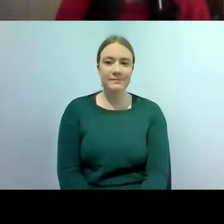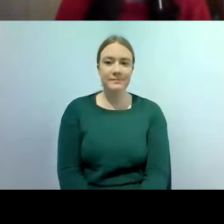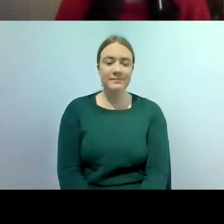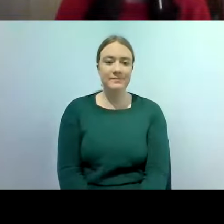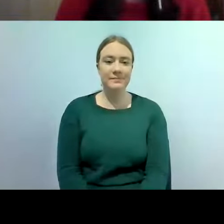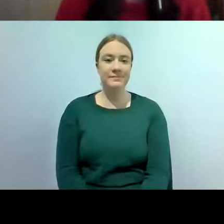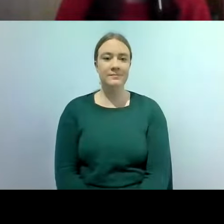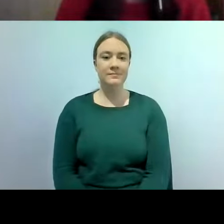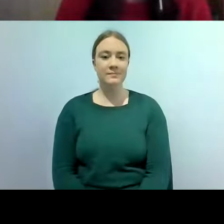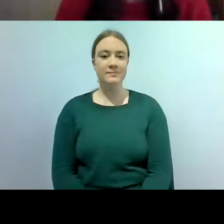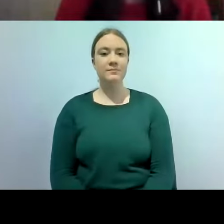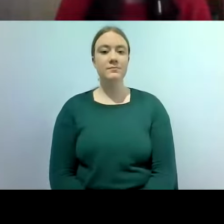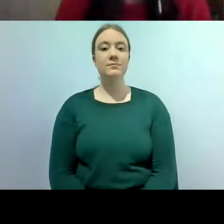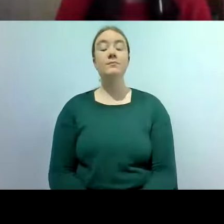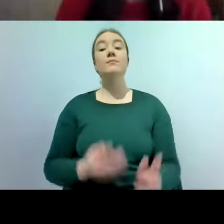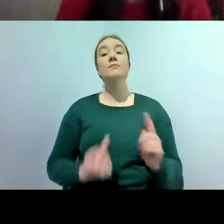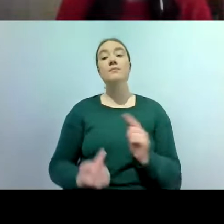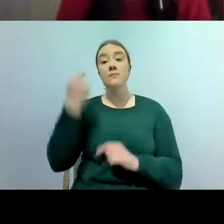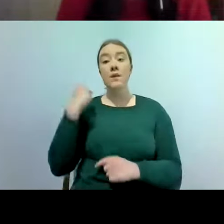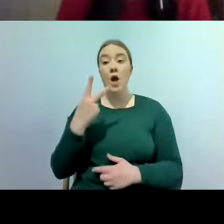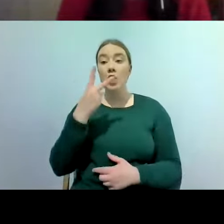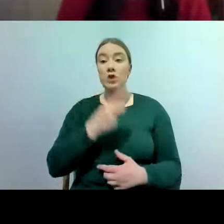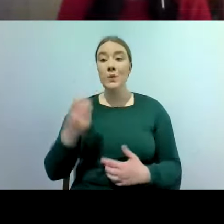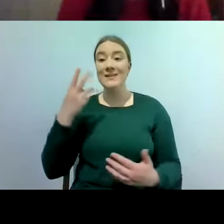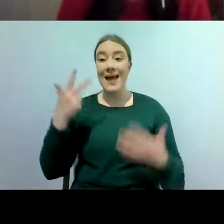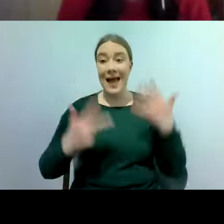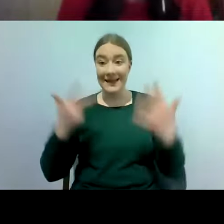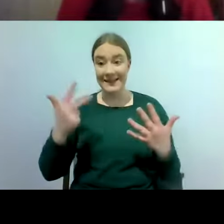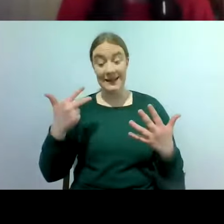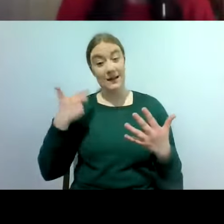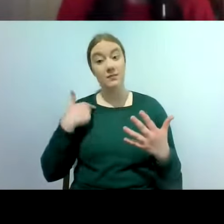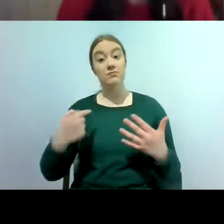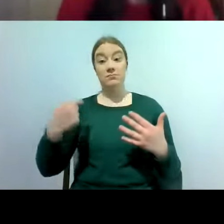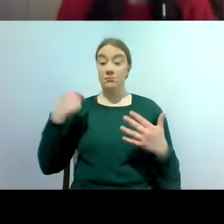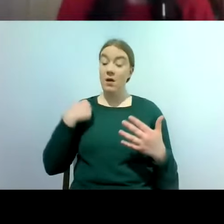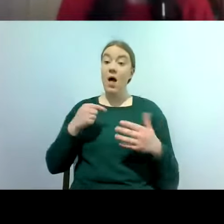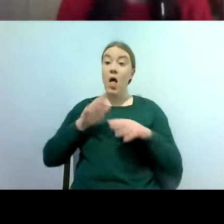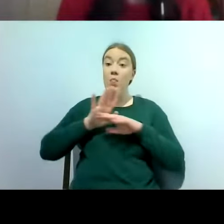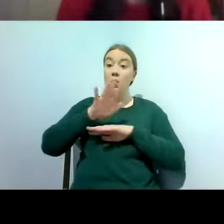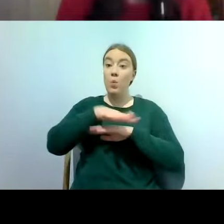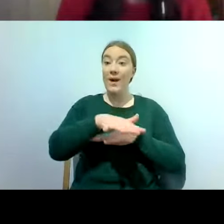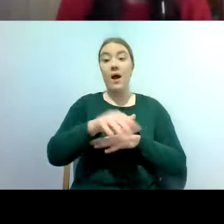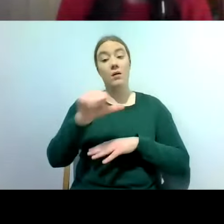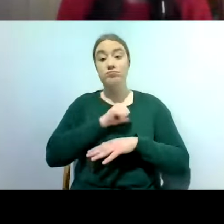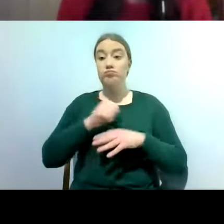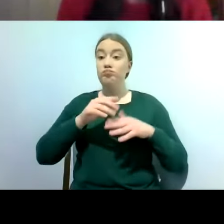so in 2018 the weir was due to be removed but some anglers were a bit worried it might reduce